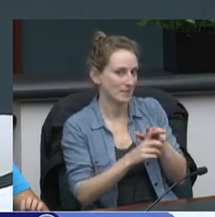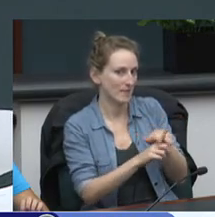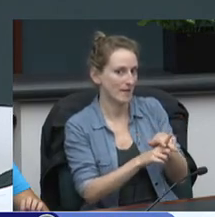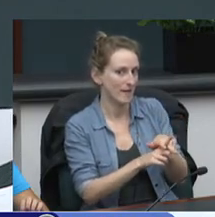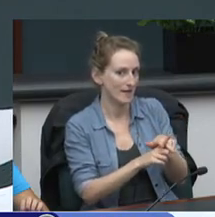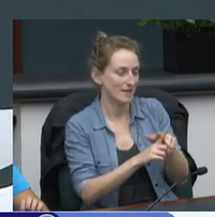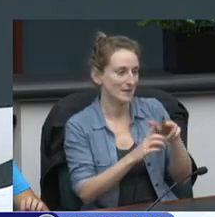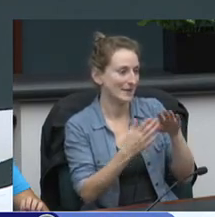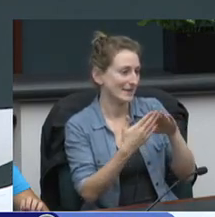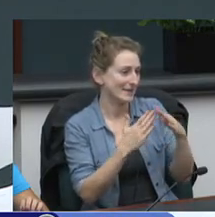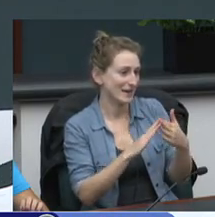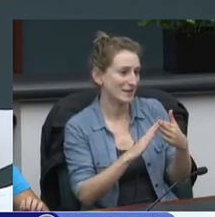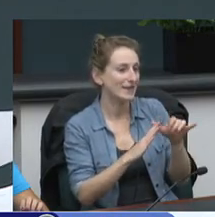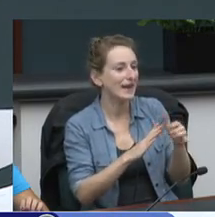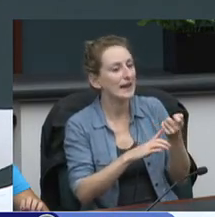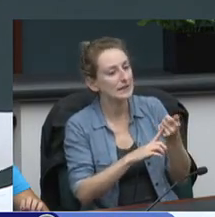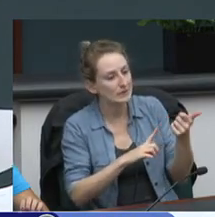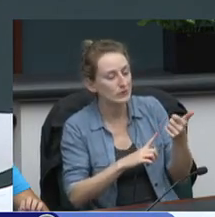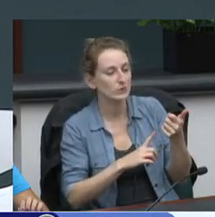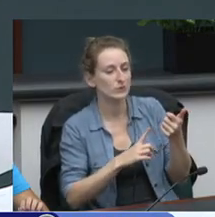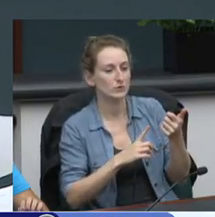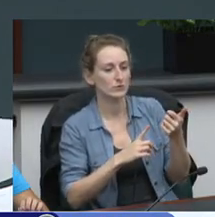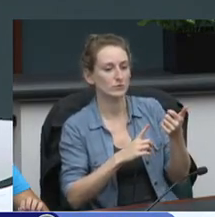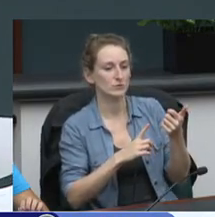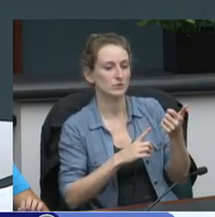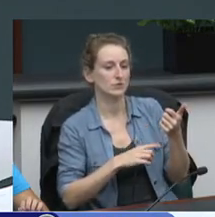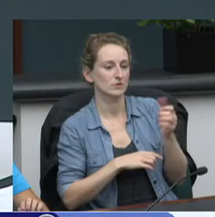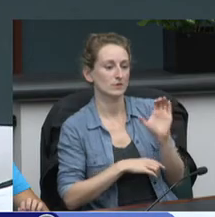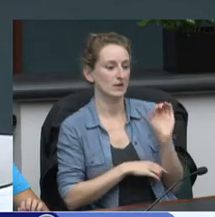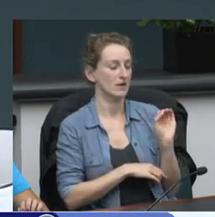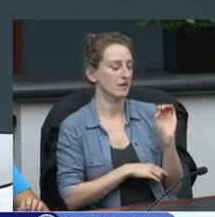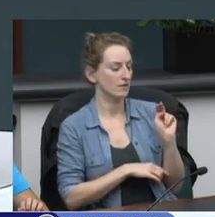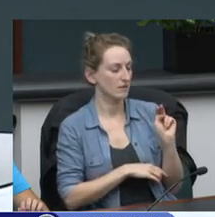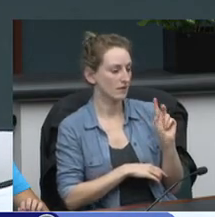contributing buildings I think that may have been an oversight where are you